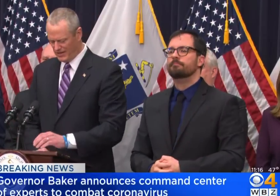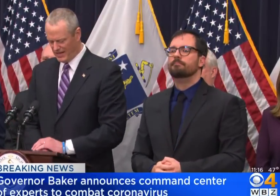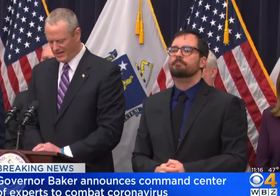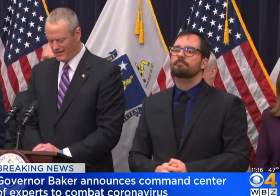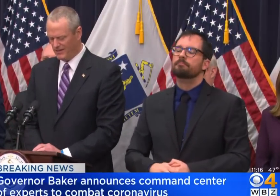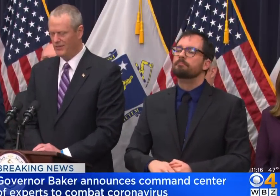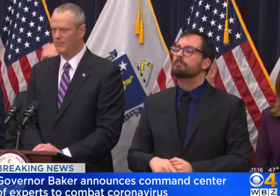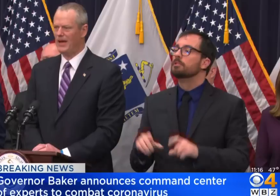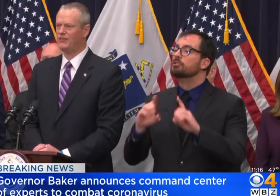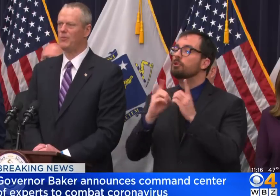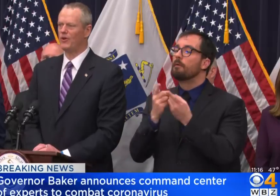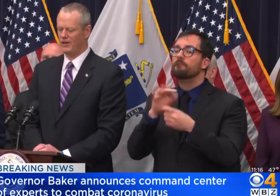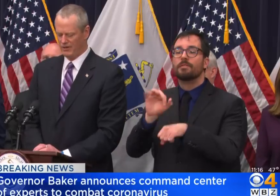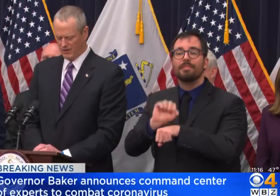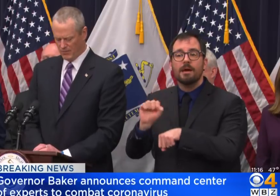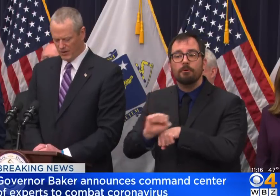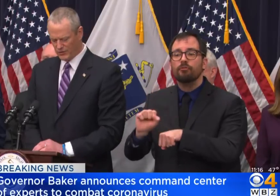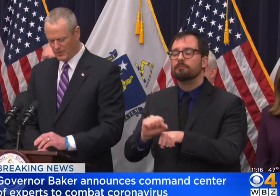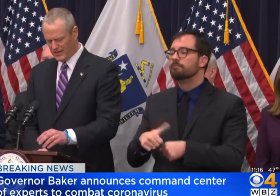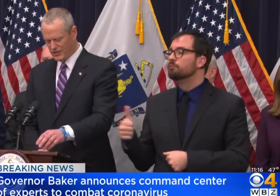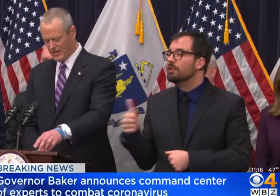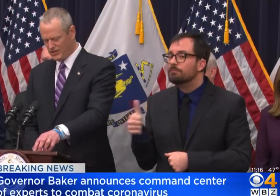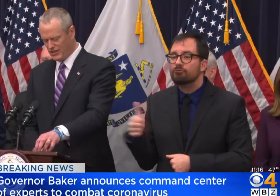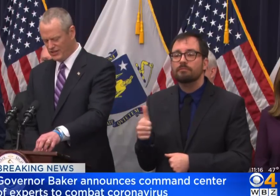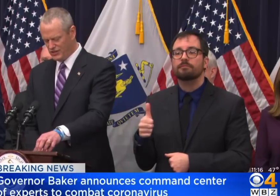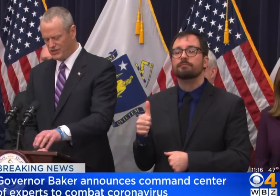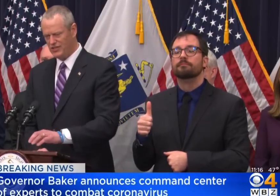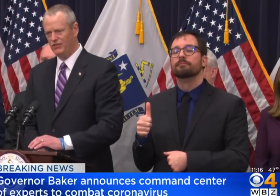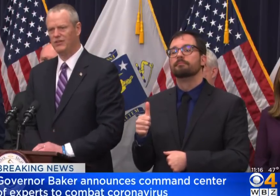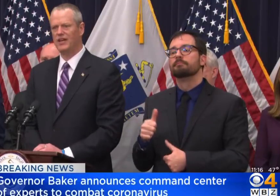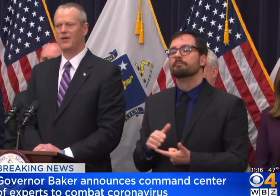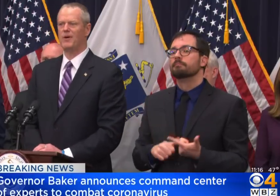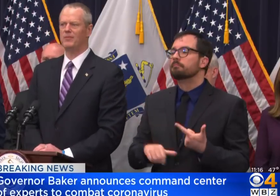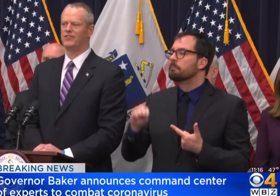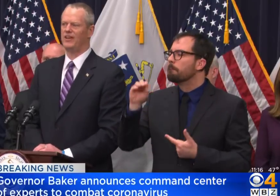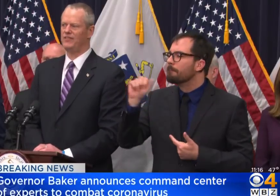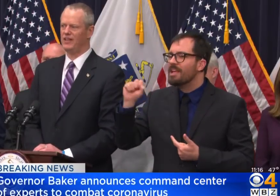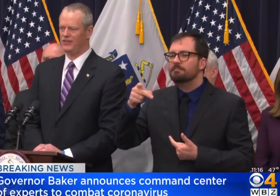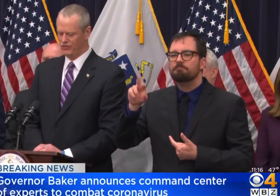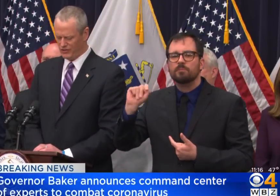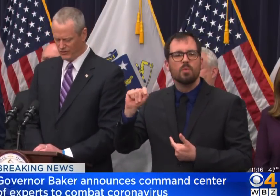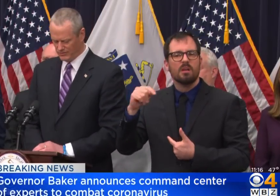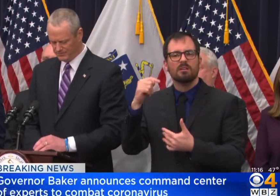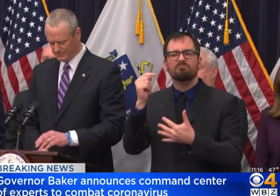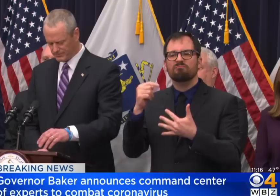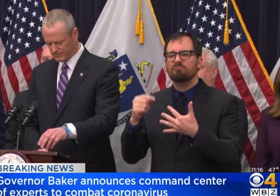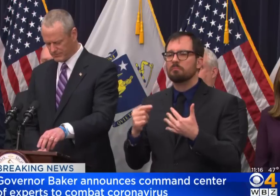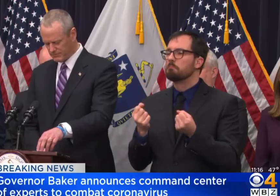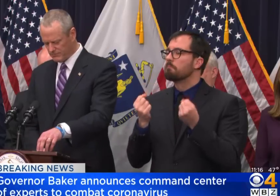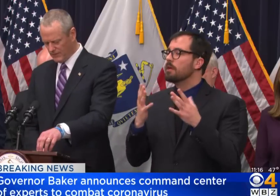DEPARTMENT OF PUBLIC HEALTH, THE EMERGENCY MANAGEMENT CENTER, THE DEPARTMENT OF LABOR,